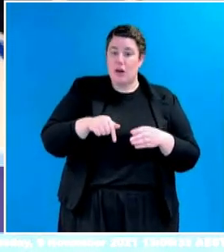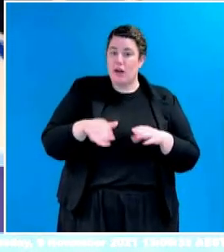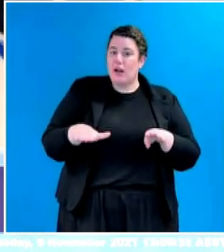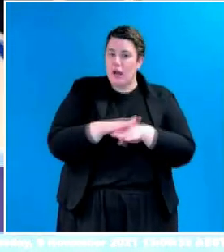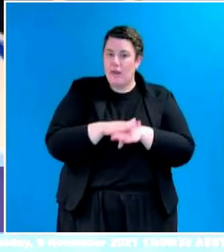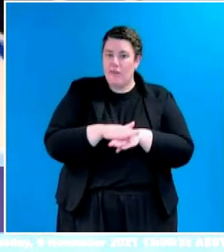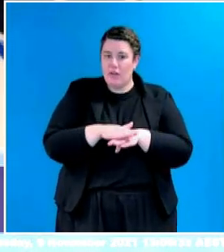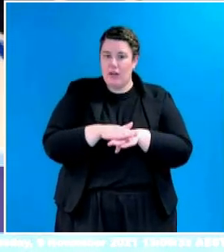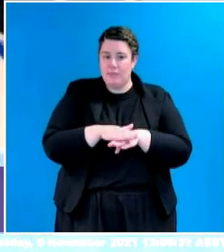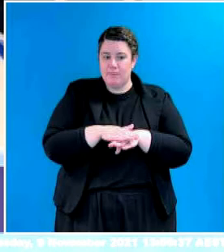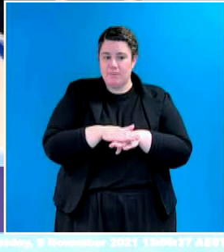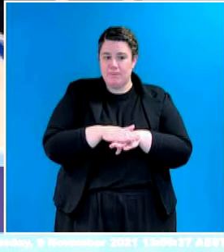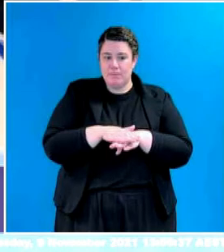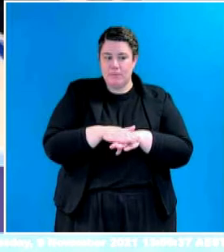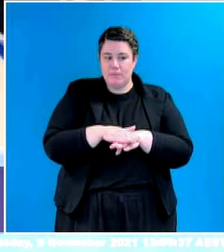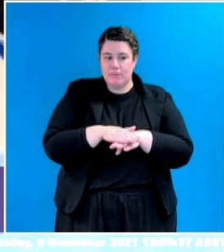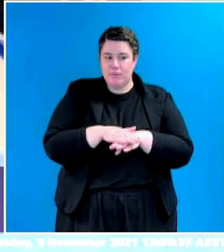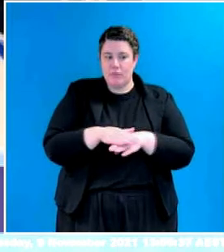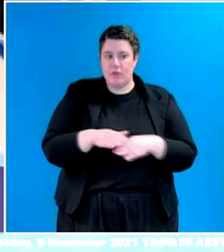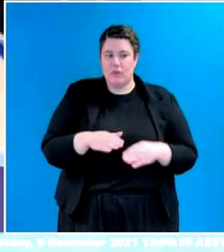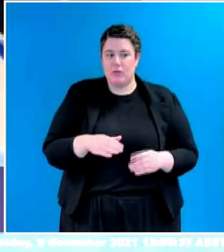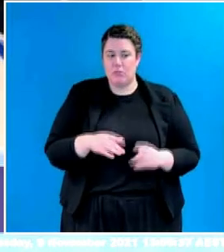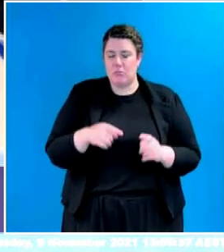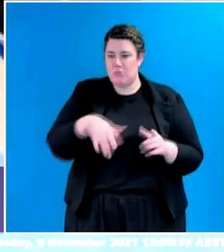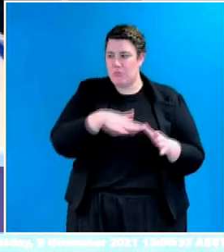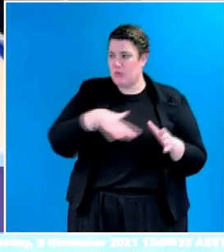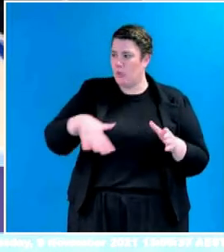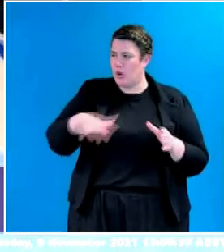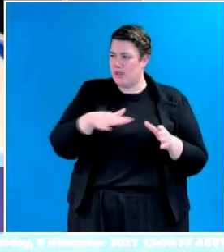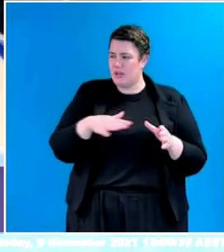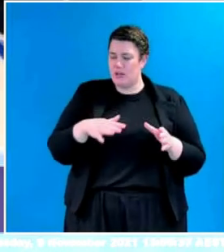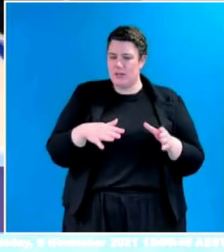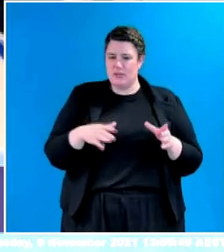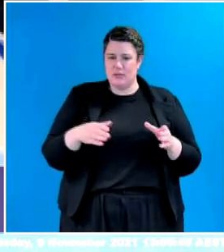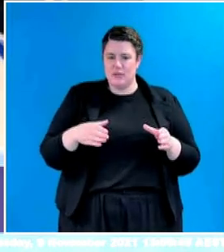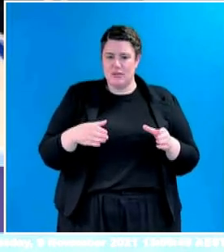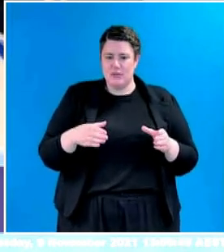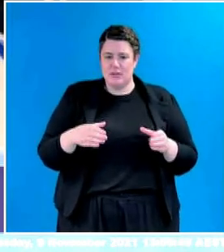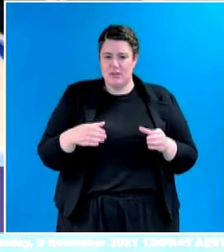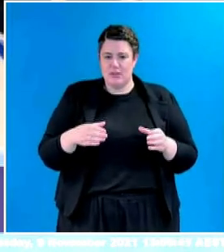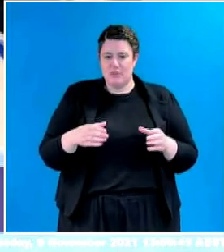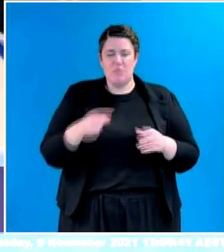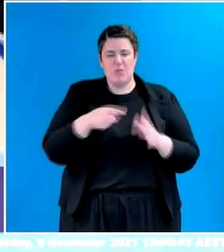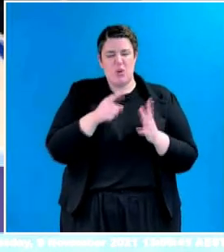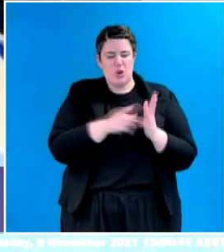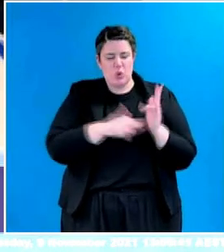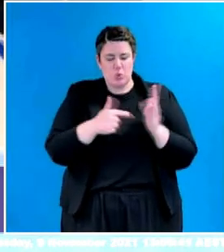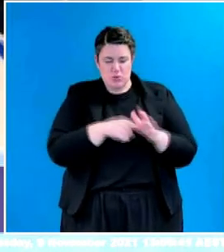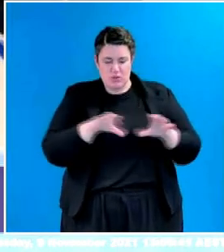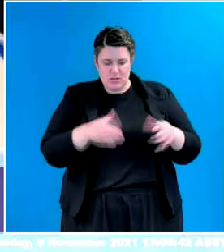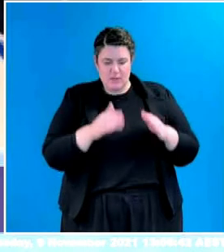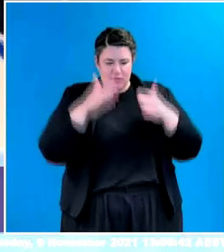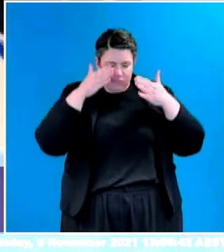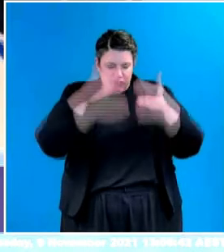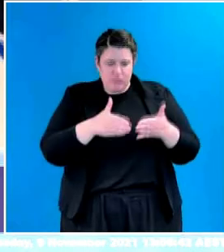unit, the human rights unit, which is responsible for developing, implementing